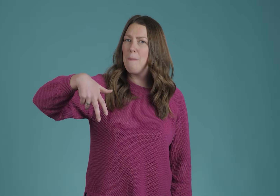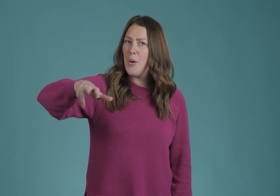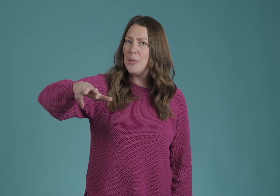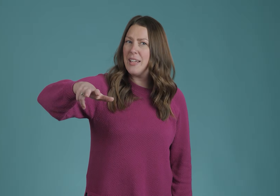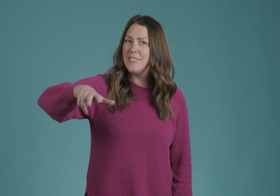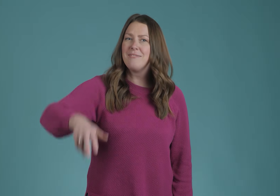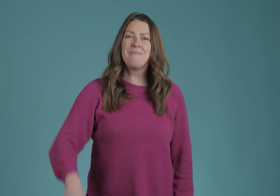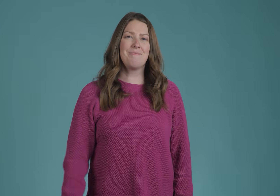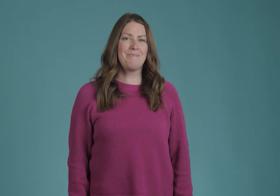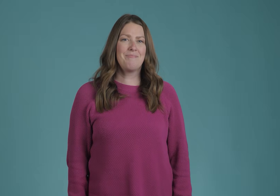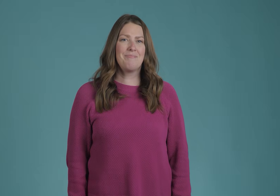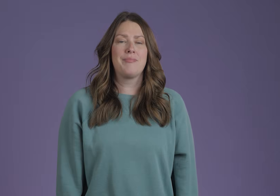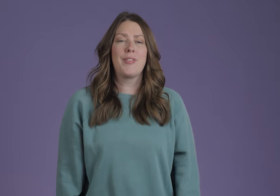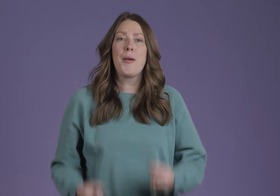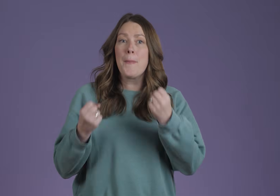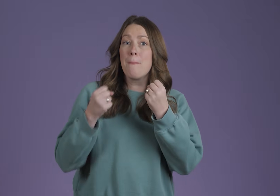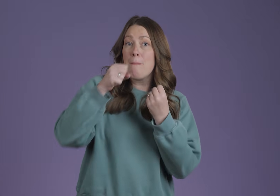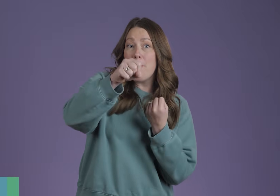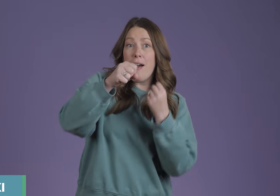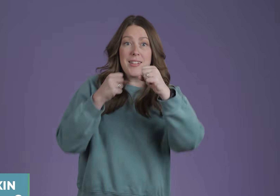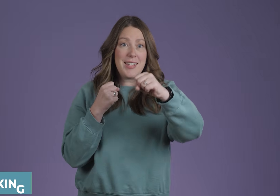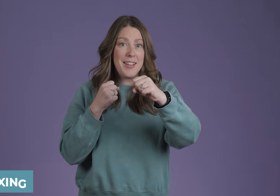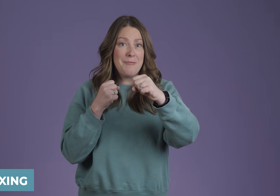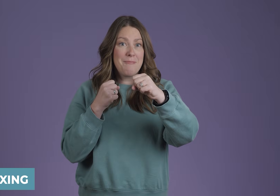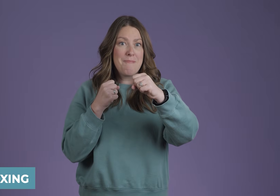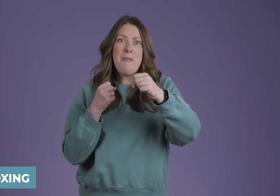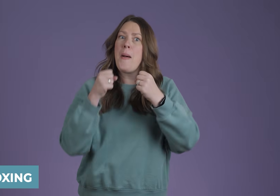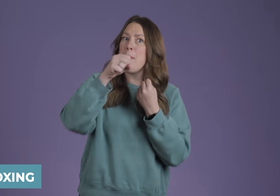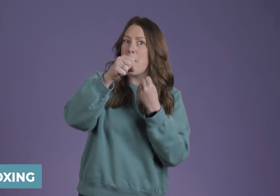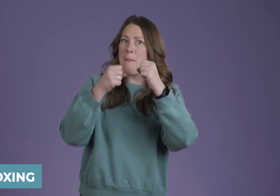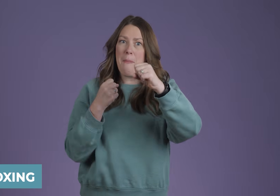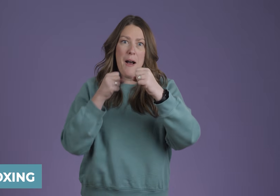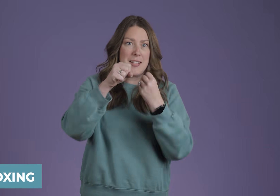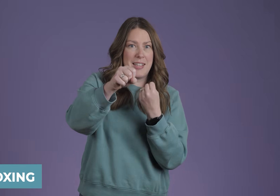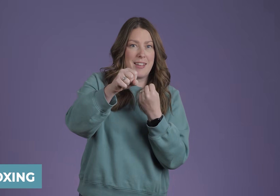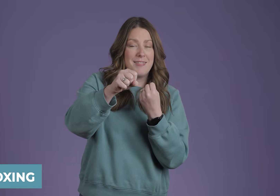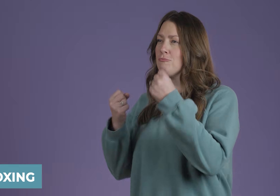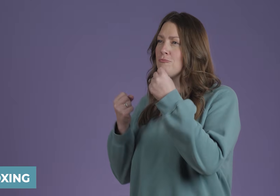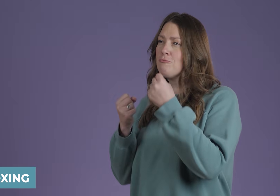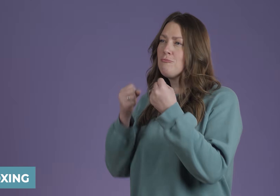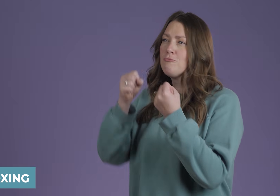Bowling. Boxing.